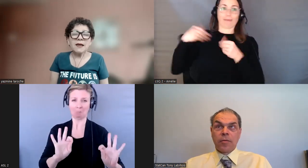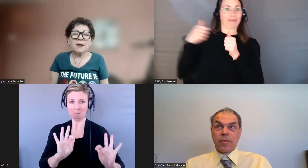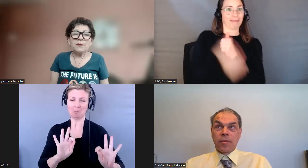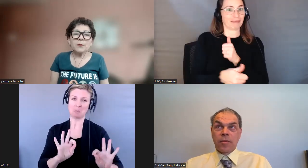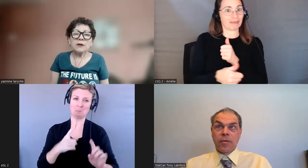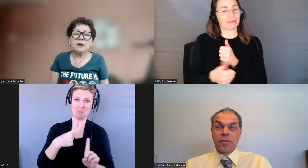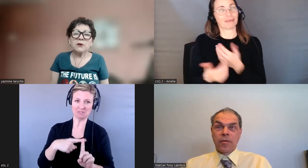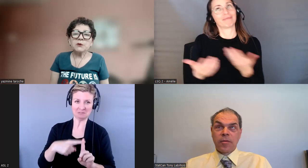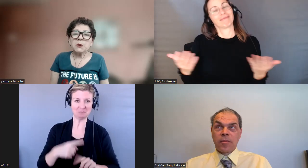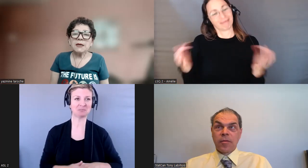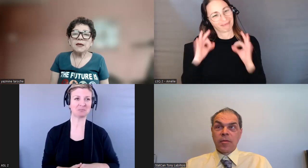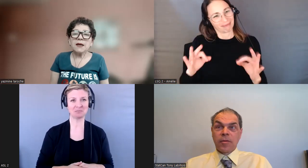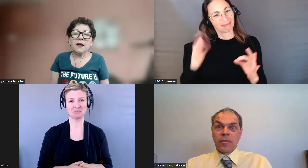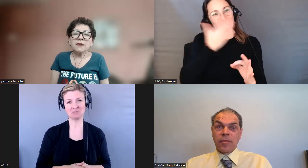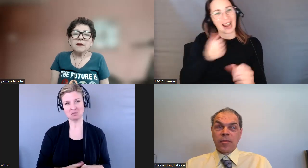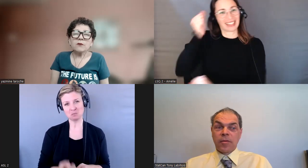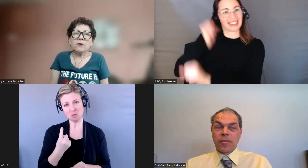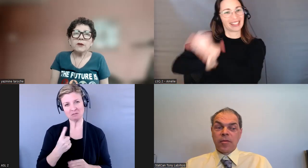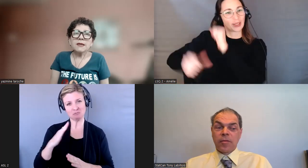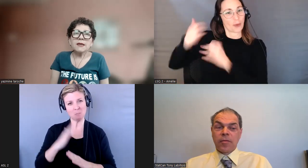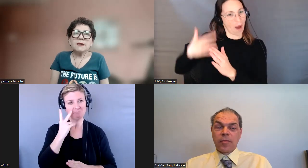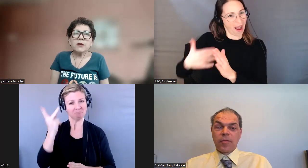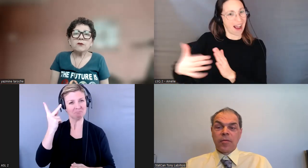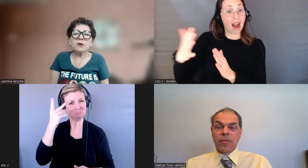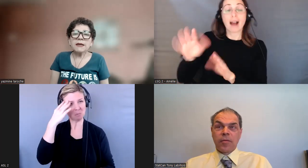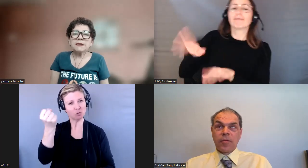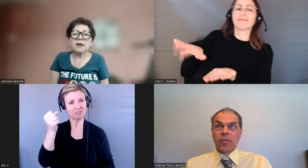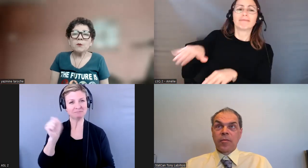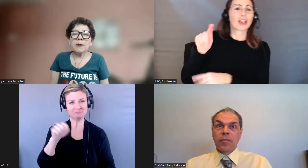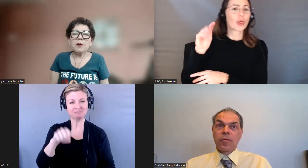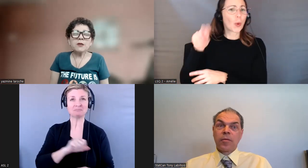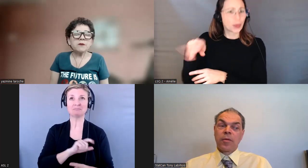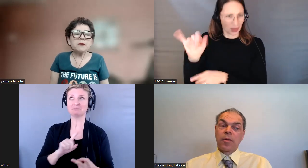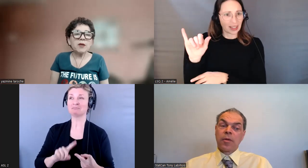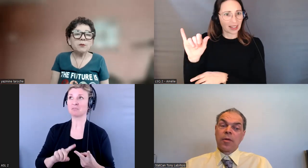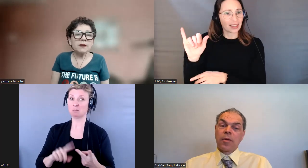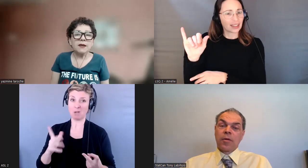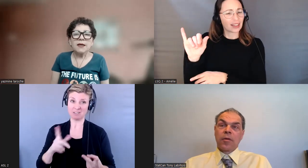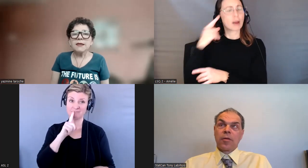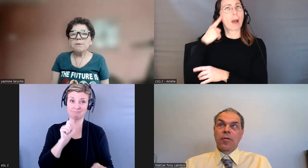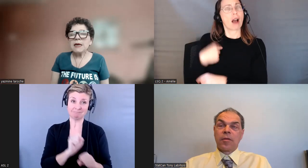um but you know Tony I think really in general when I say my memories are the people the